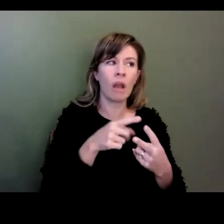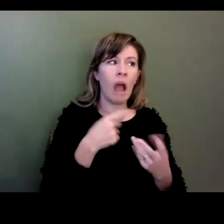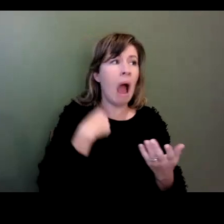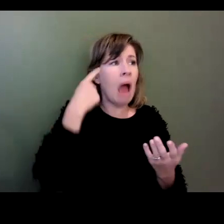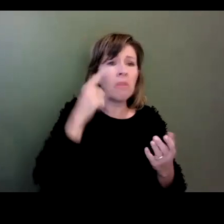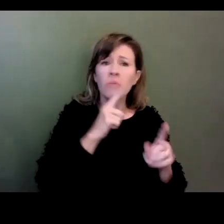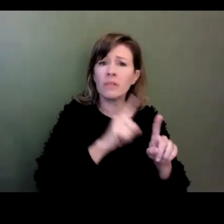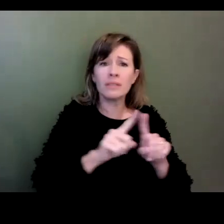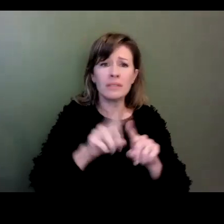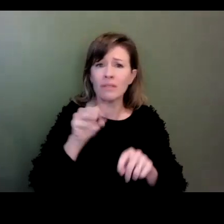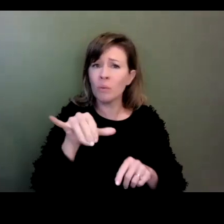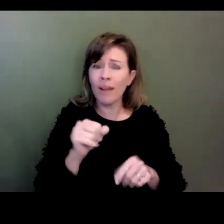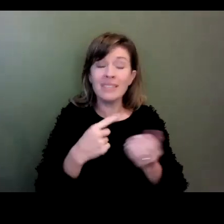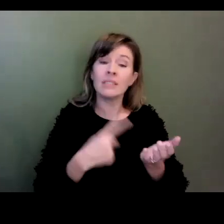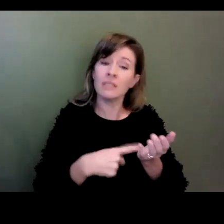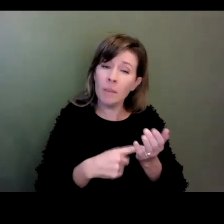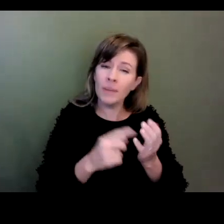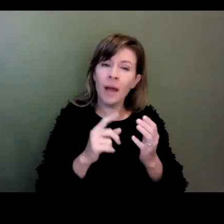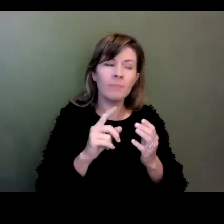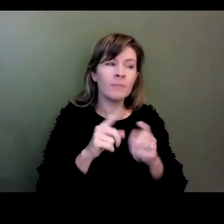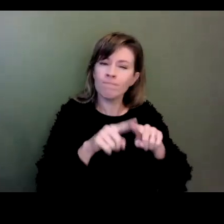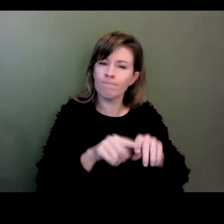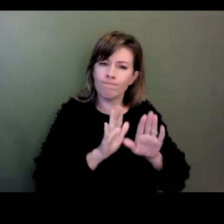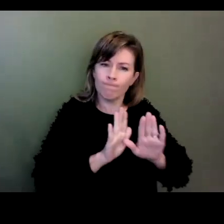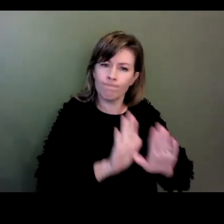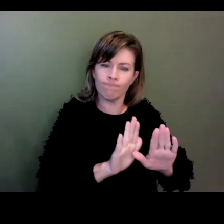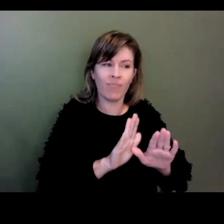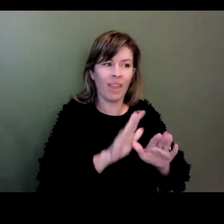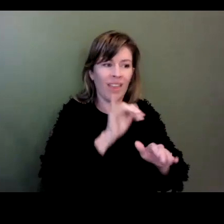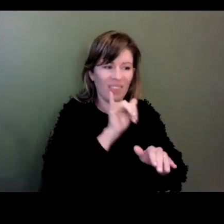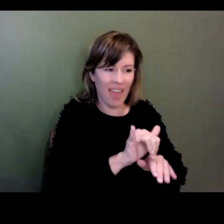it's very specific to the institution that you're at, of